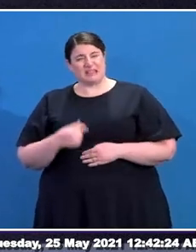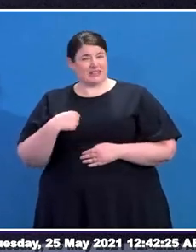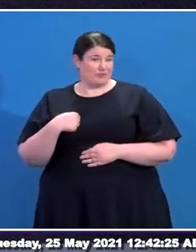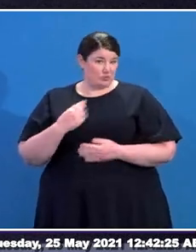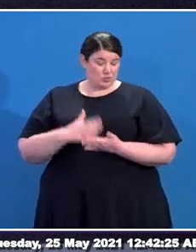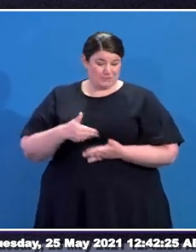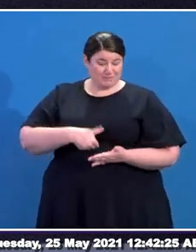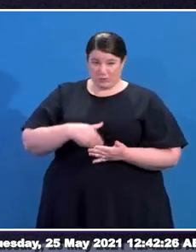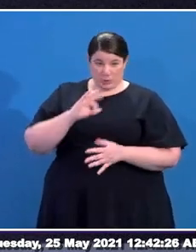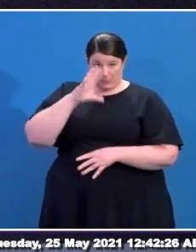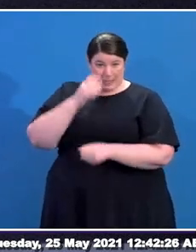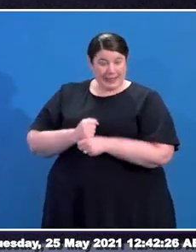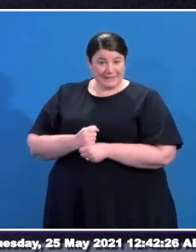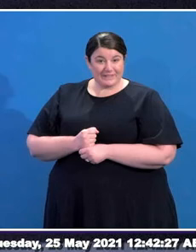a red light that might have triggered it.